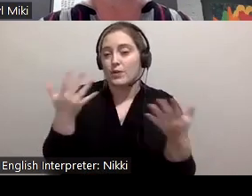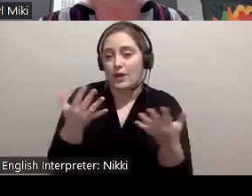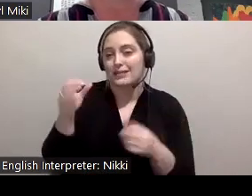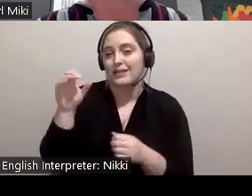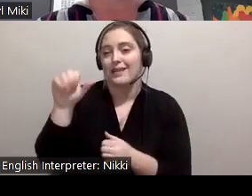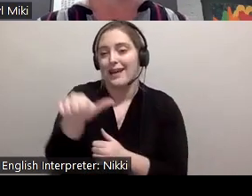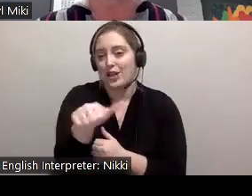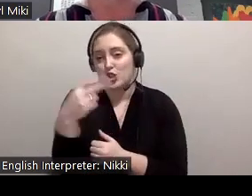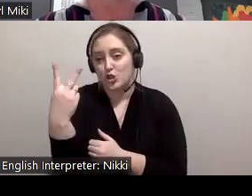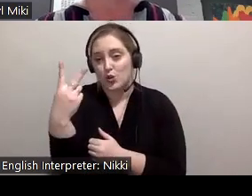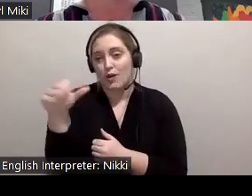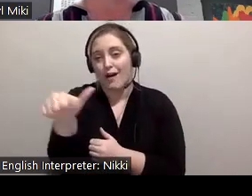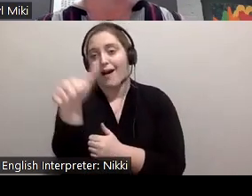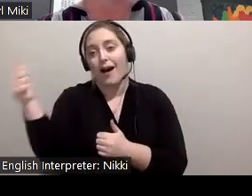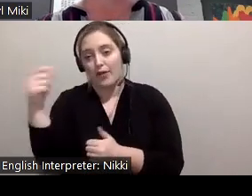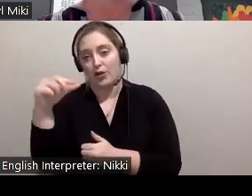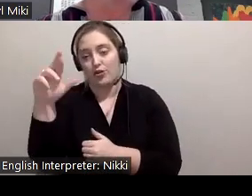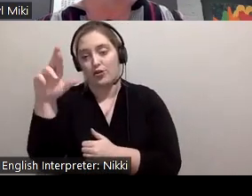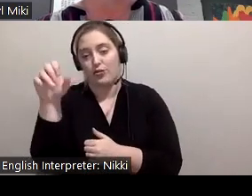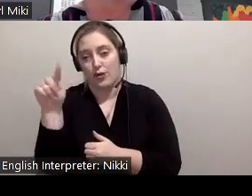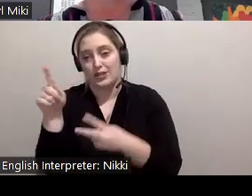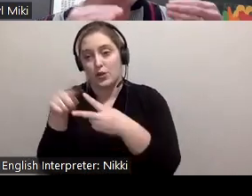grants. So the one is the Support Operate and I'll just